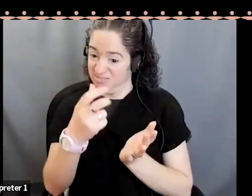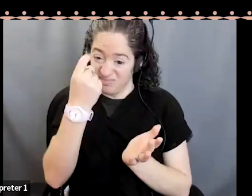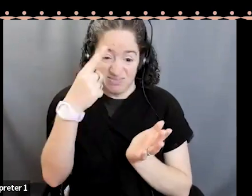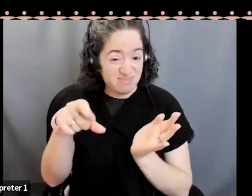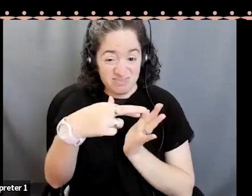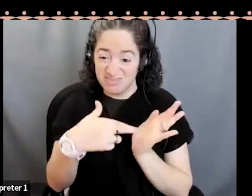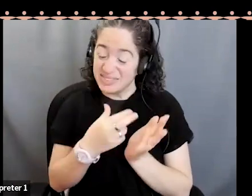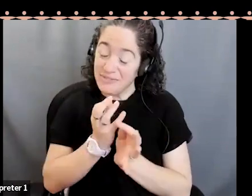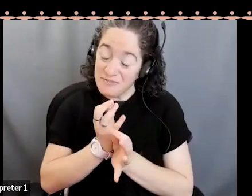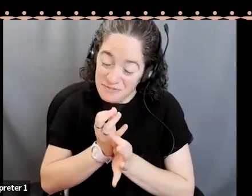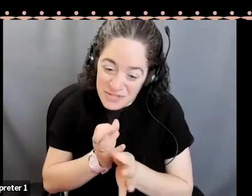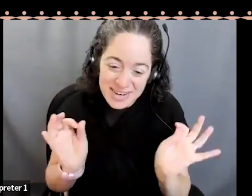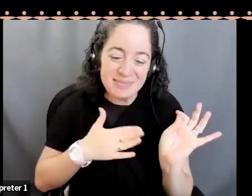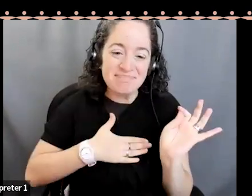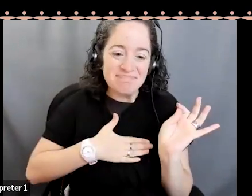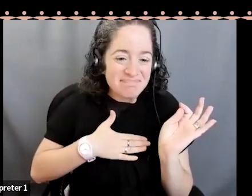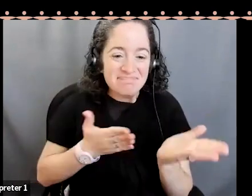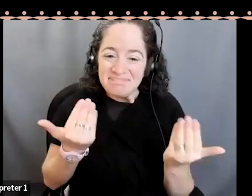Please go register if you have not yet.